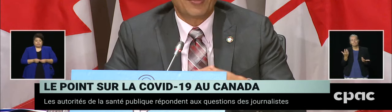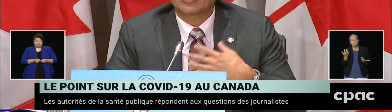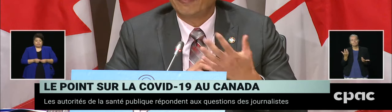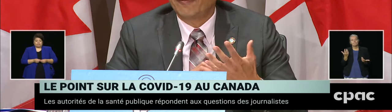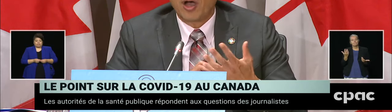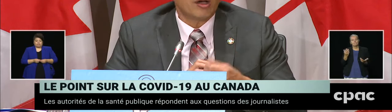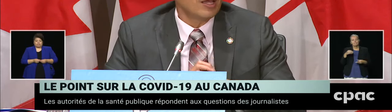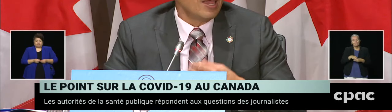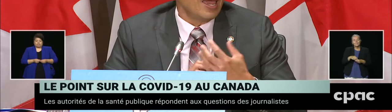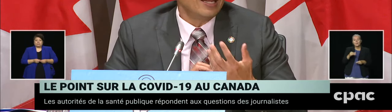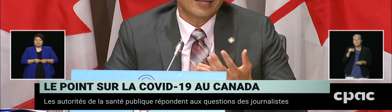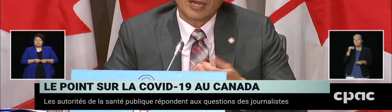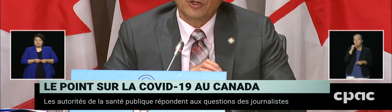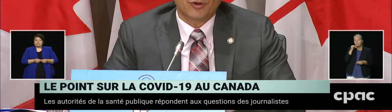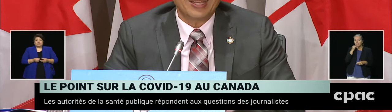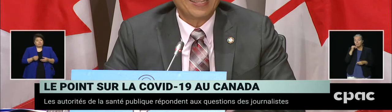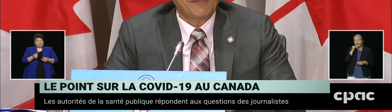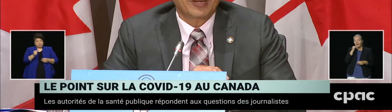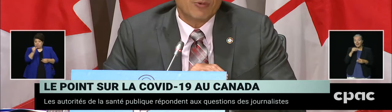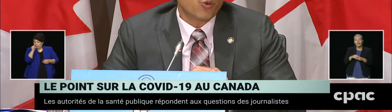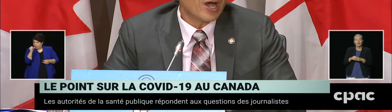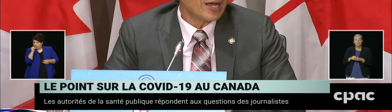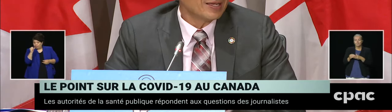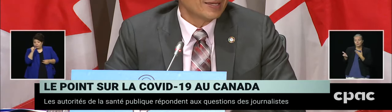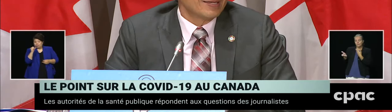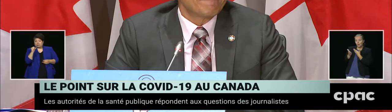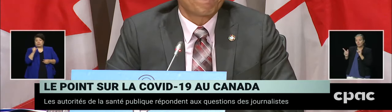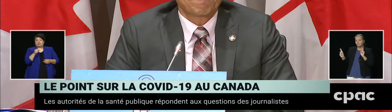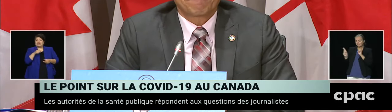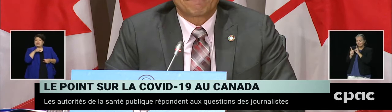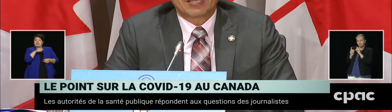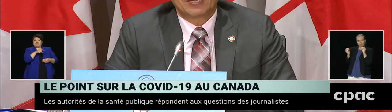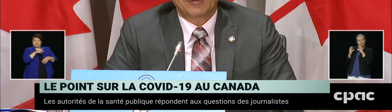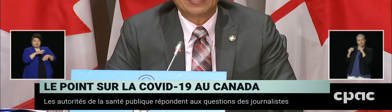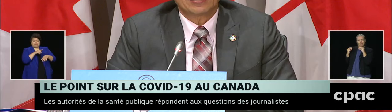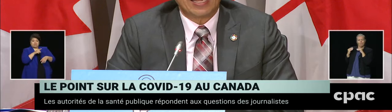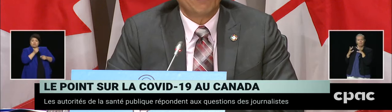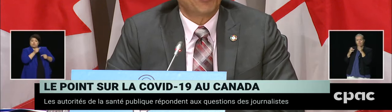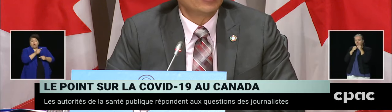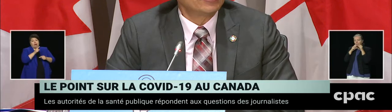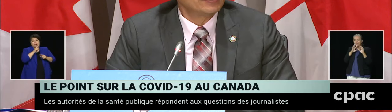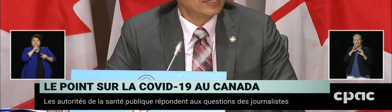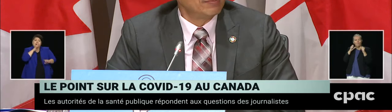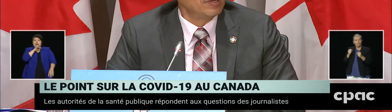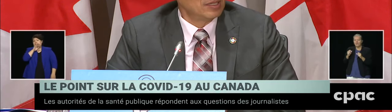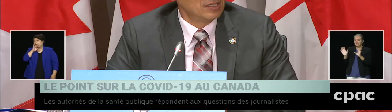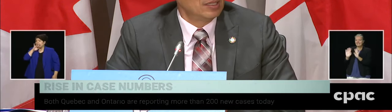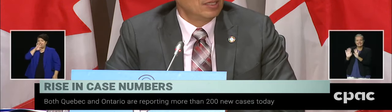AND IT IS WHY, EVEN IN BARS,